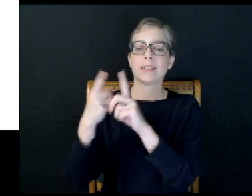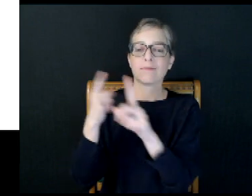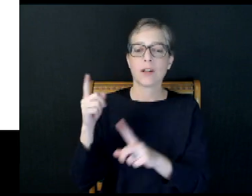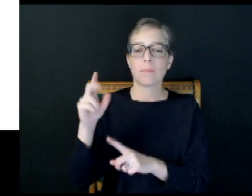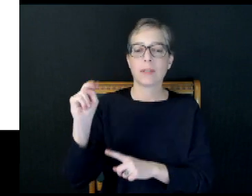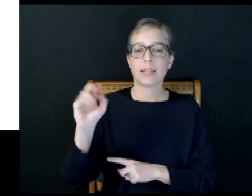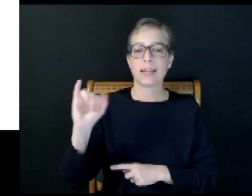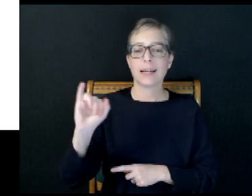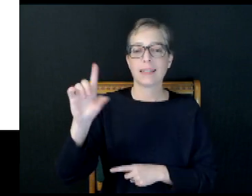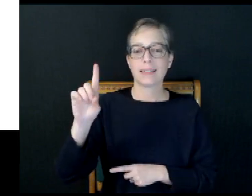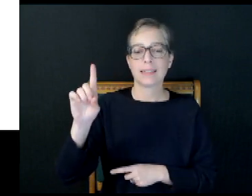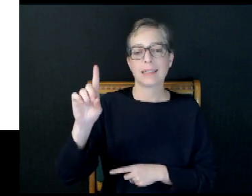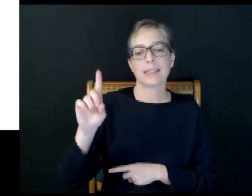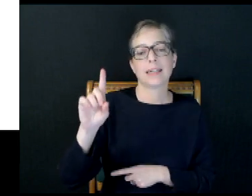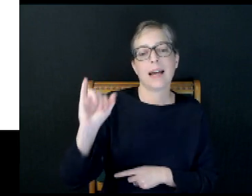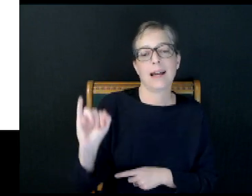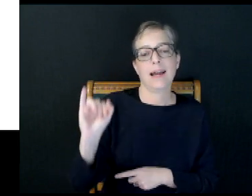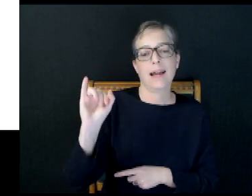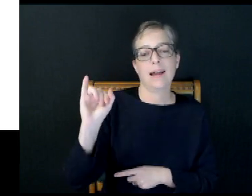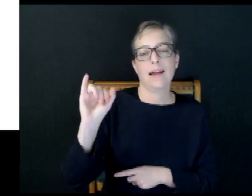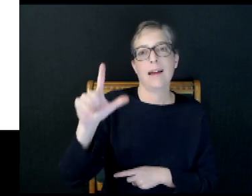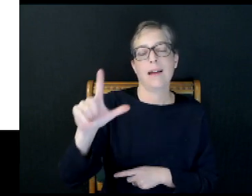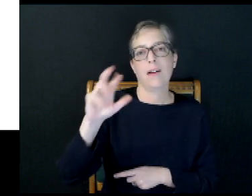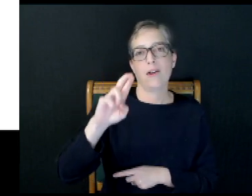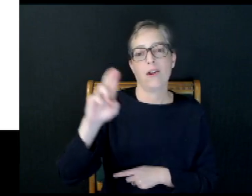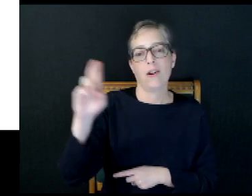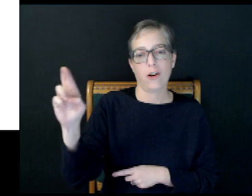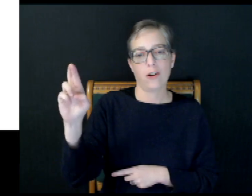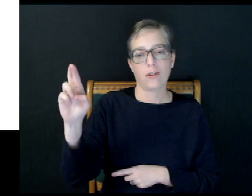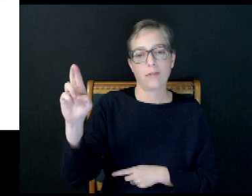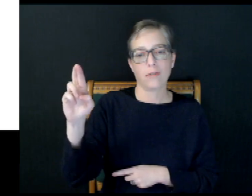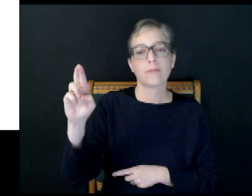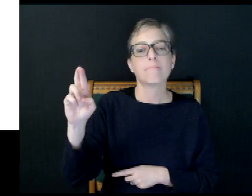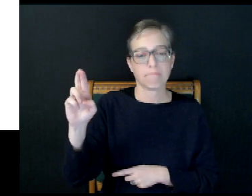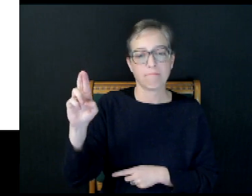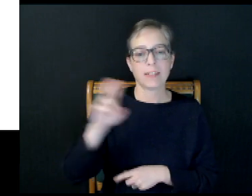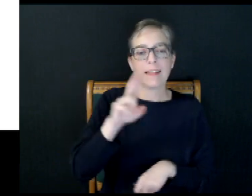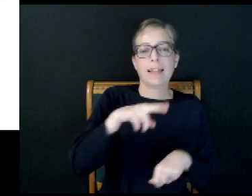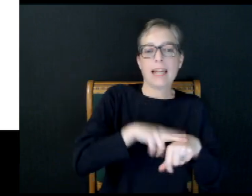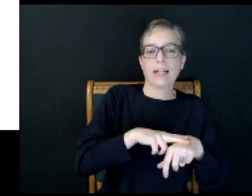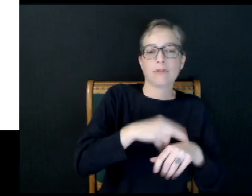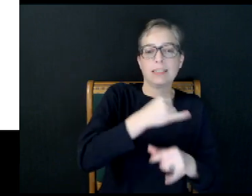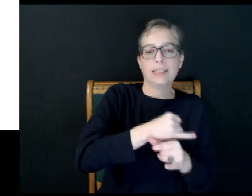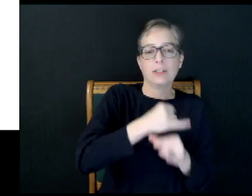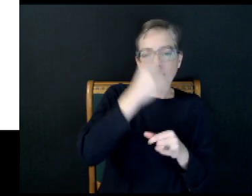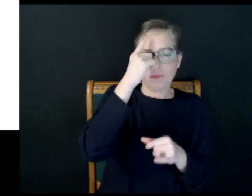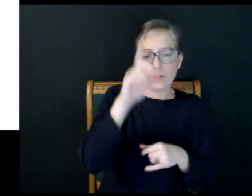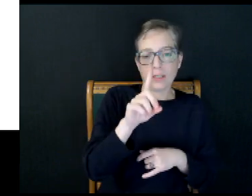Living and Rehabilitation Research, also known as NIDILRR, within the Administration for Community Living,